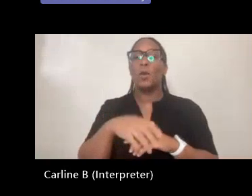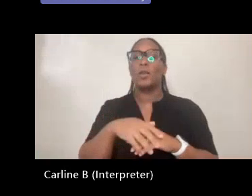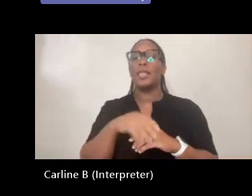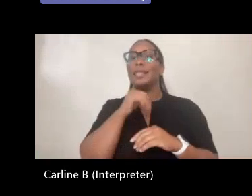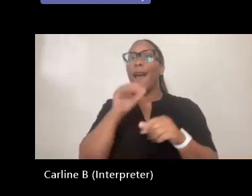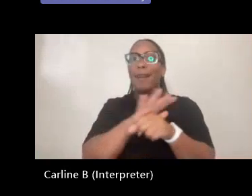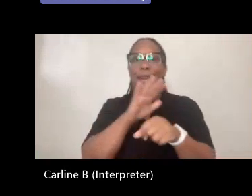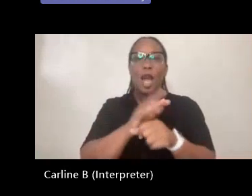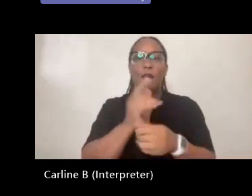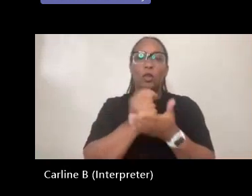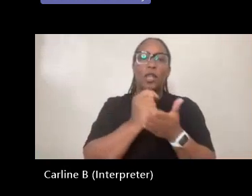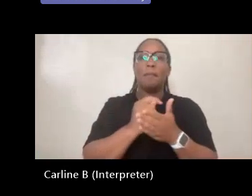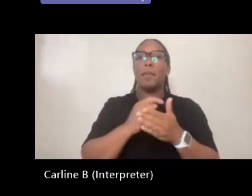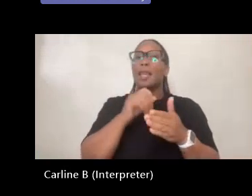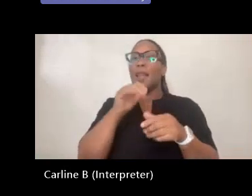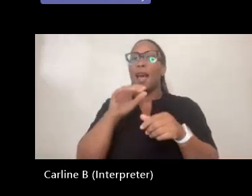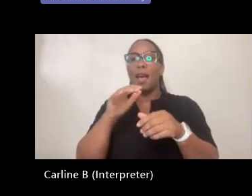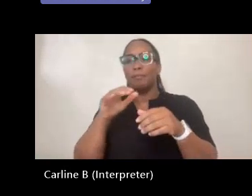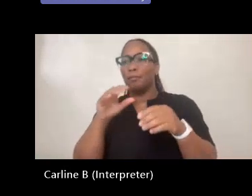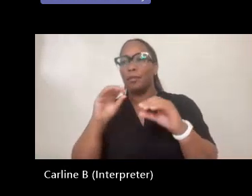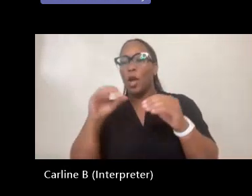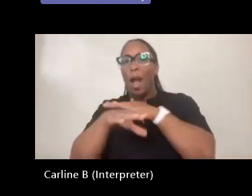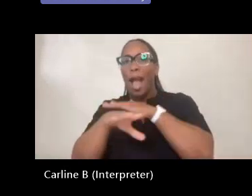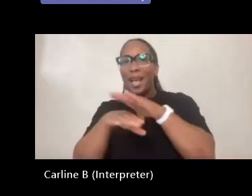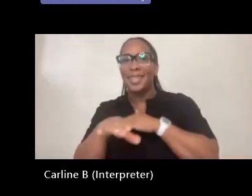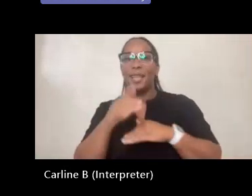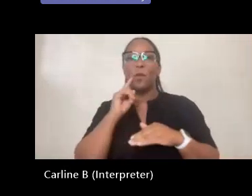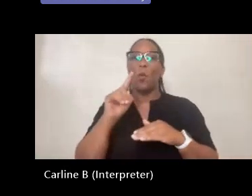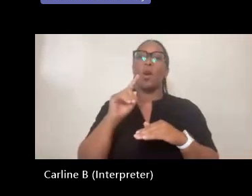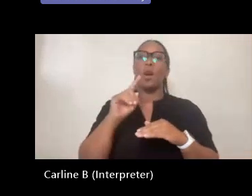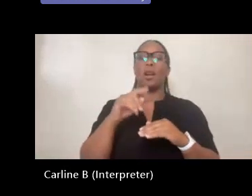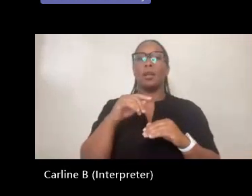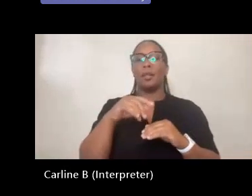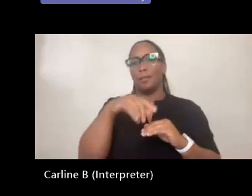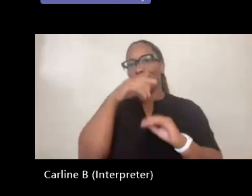mistreatment under treatment, lack of access stigma, yet studies show.